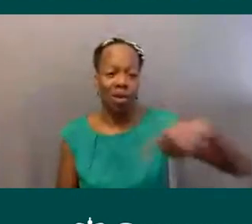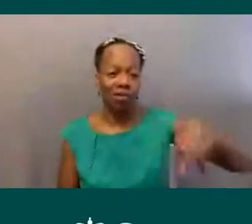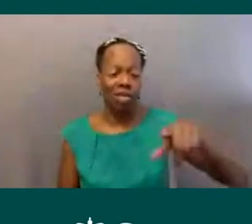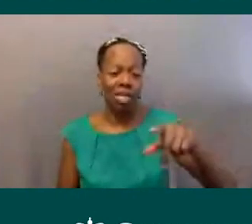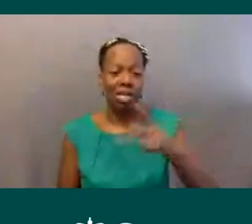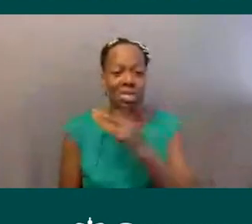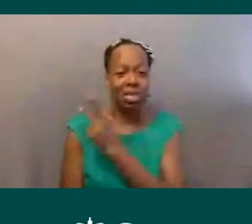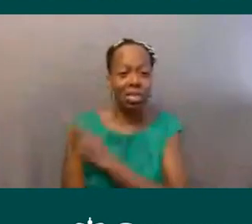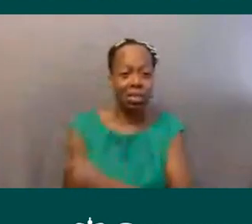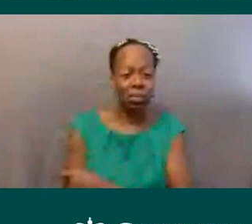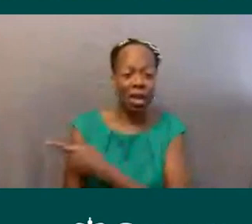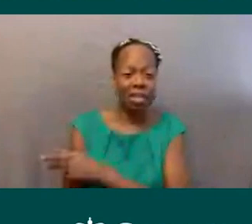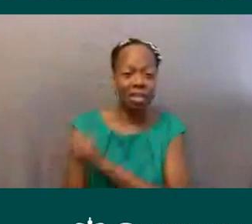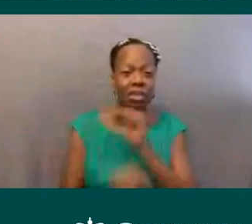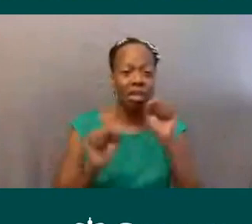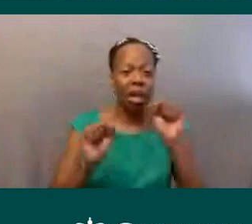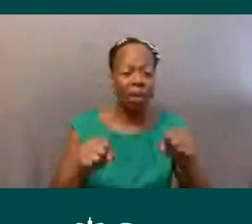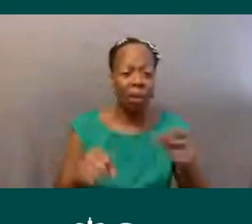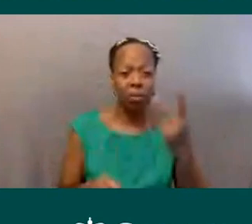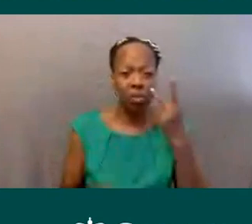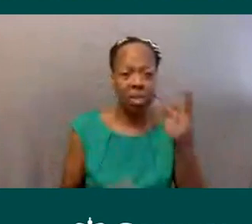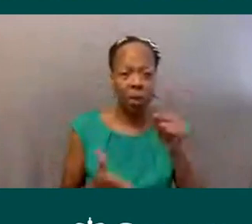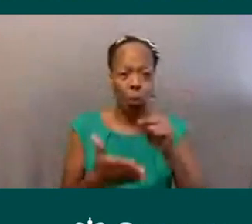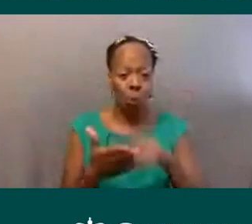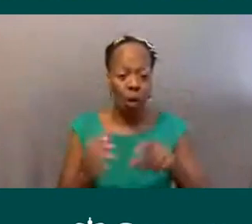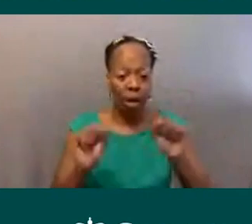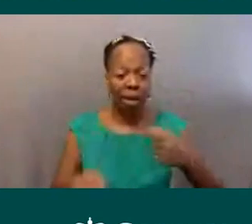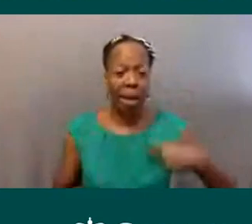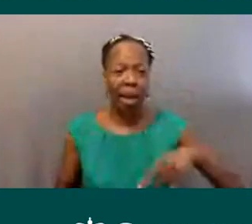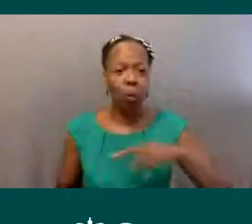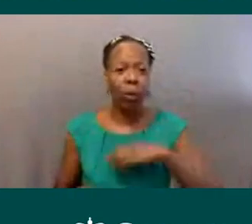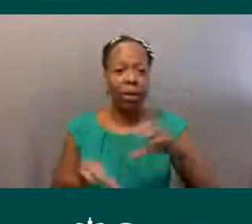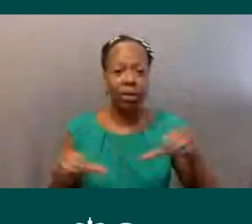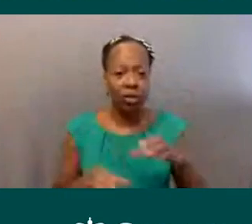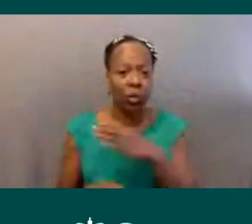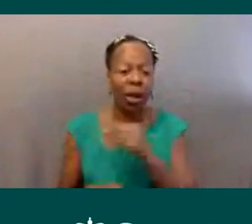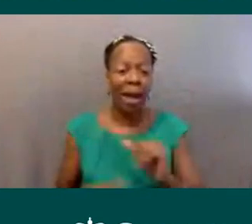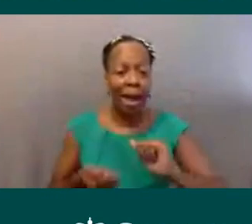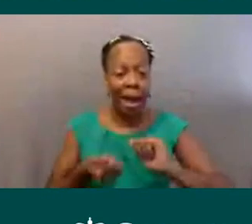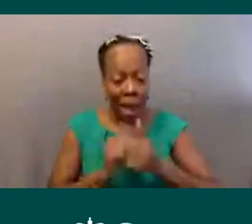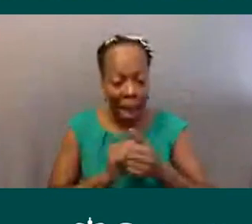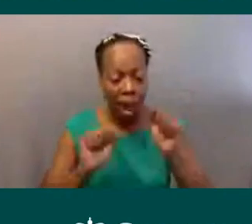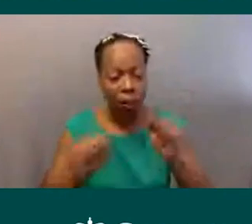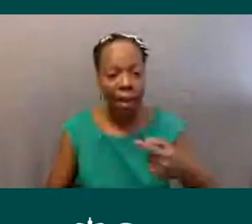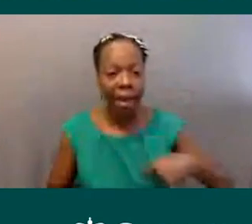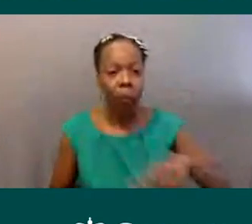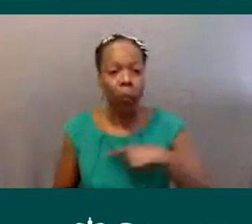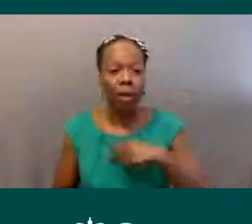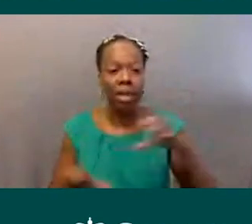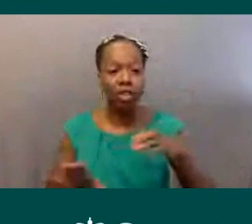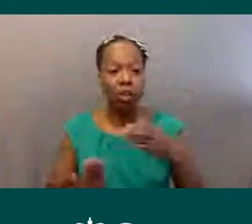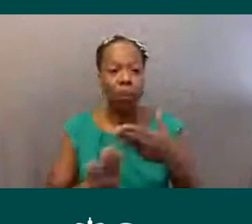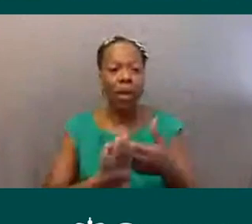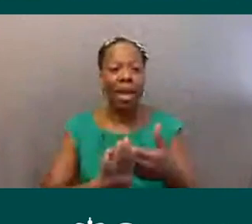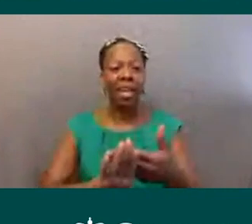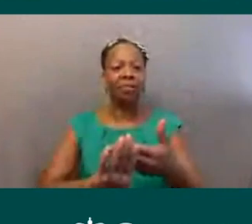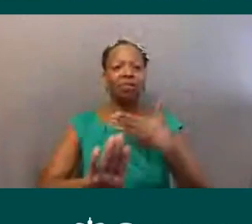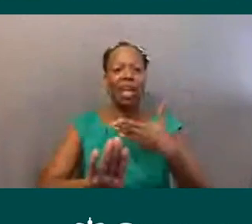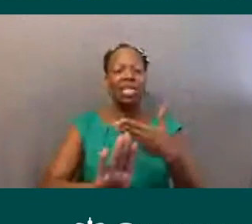And perhaps what should we do in advance before exercises and so on and so on? No, I think it's so important